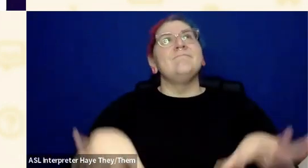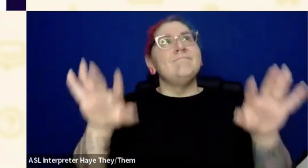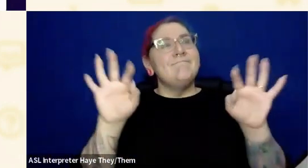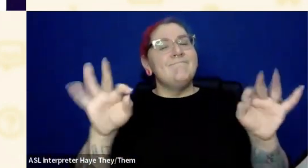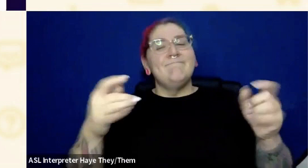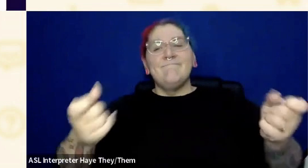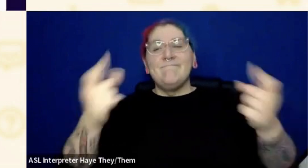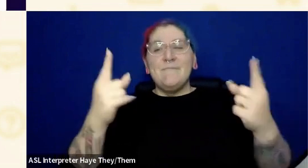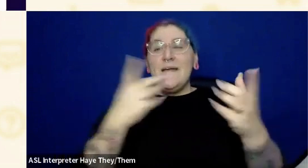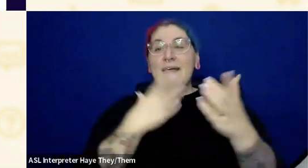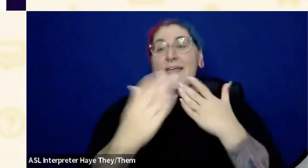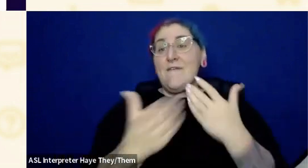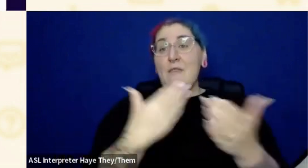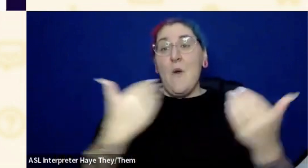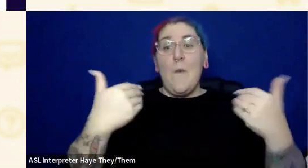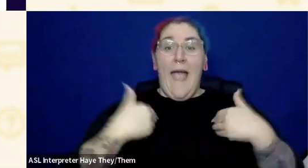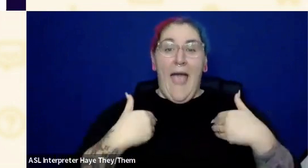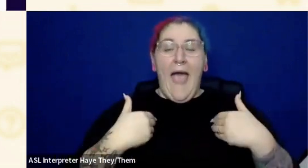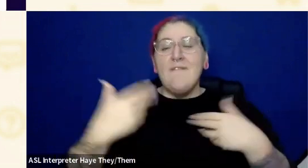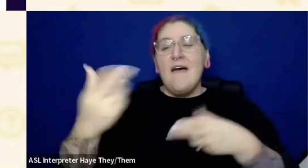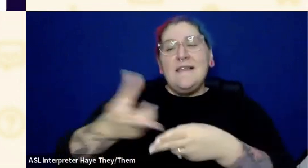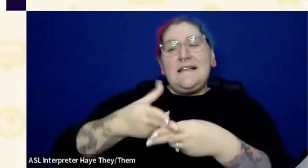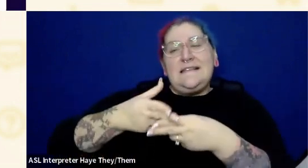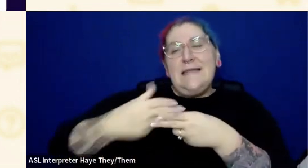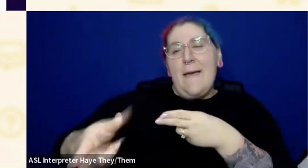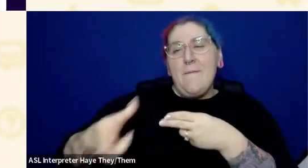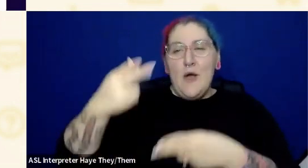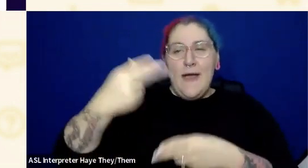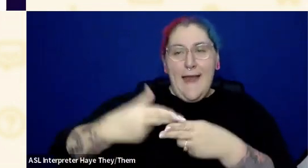the form will be easier for everyone to fill out if we do leave the label there.